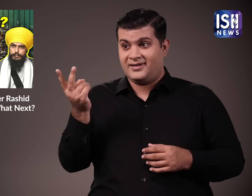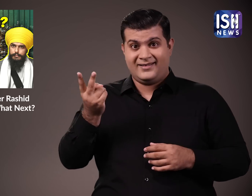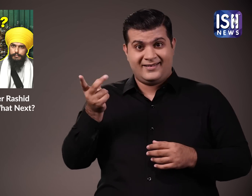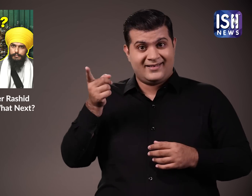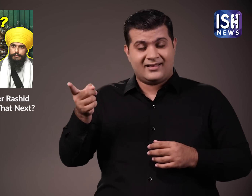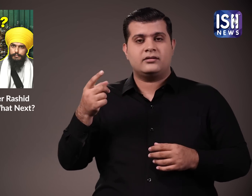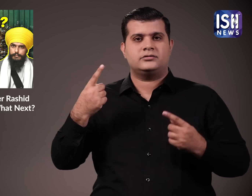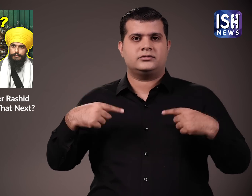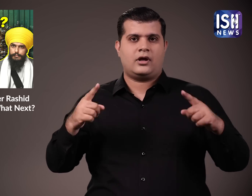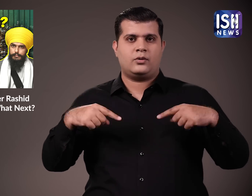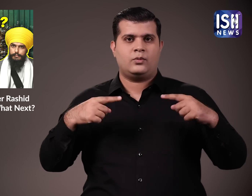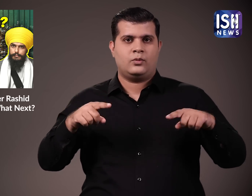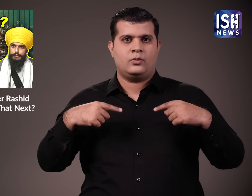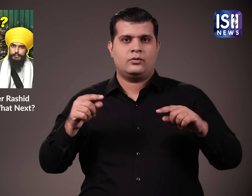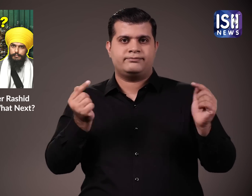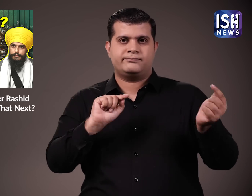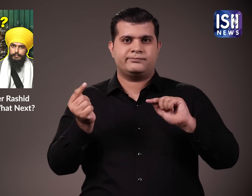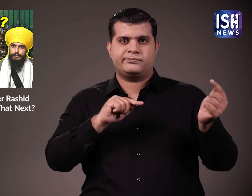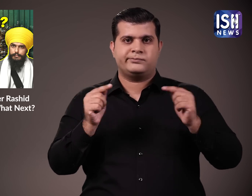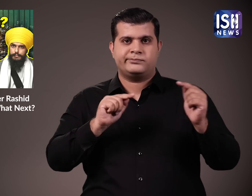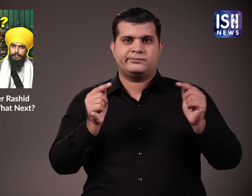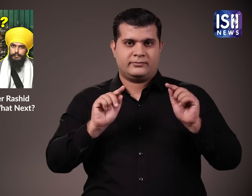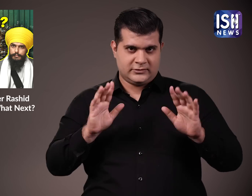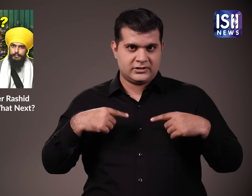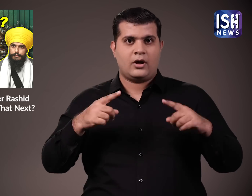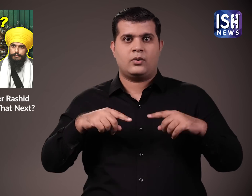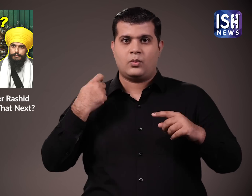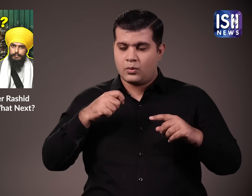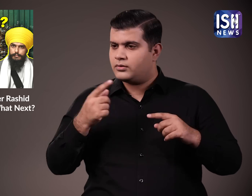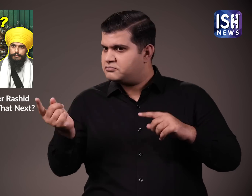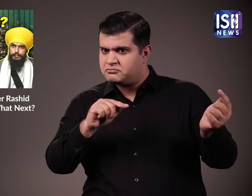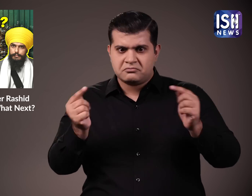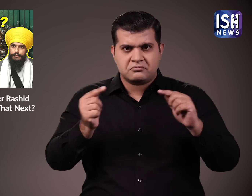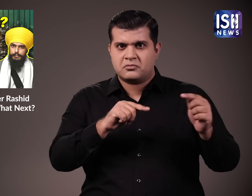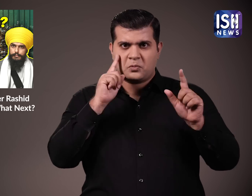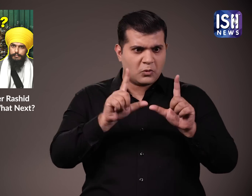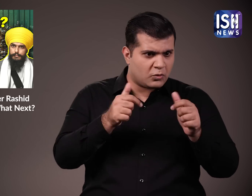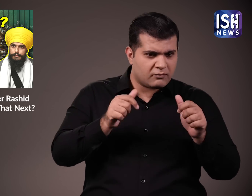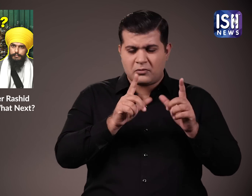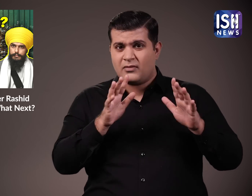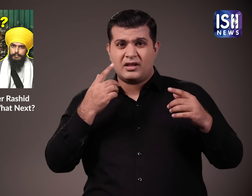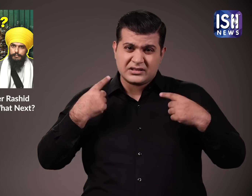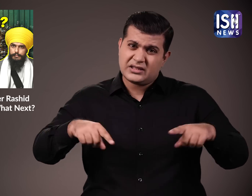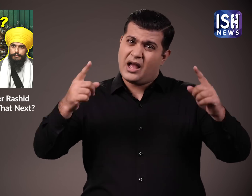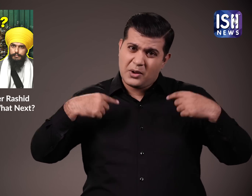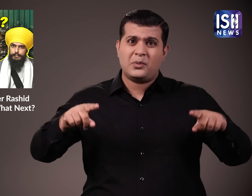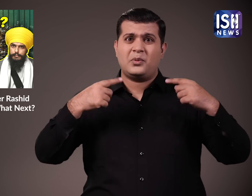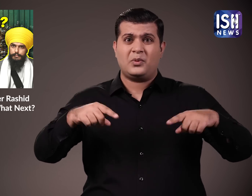Both of their cases are still ongoing and the court hasn't found them guilty yet.